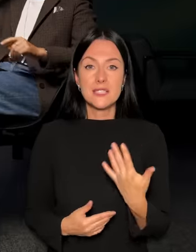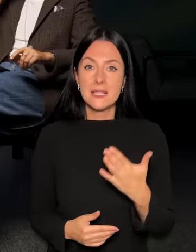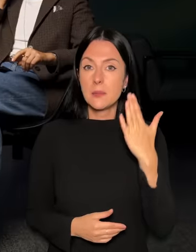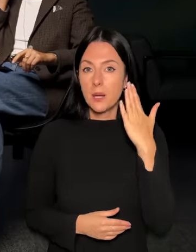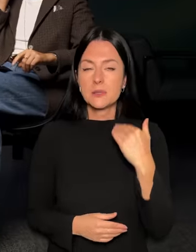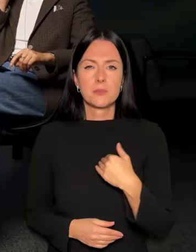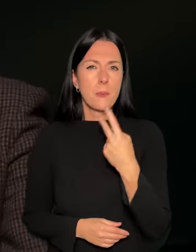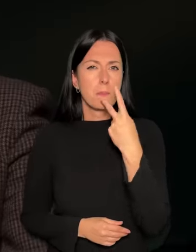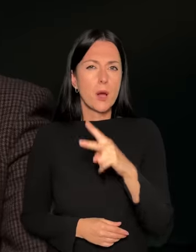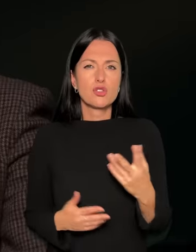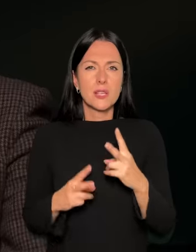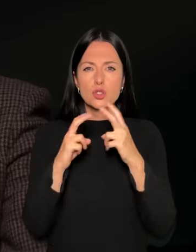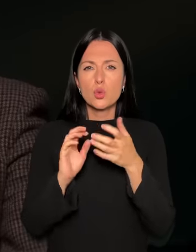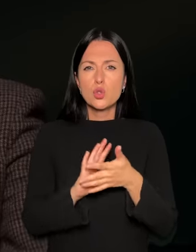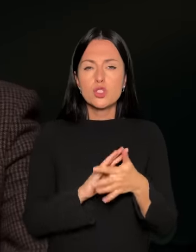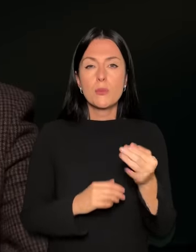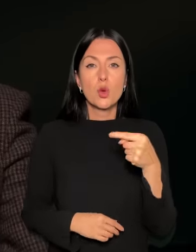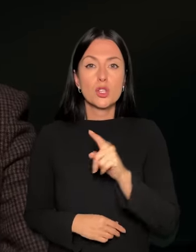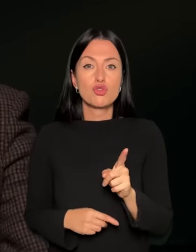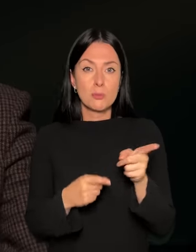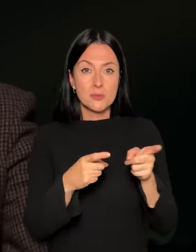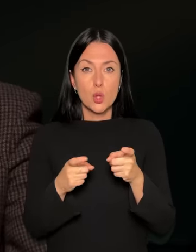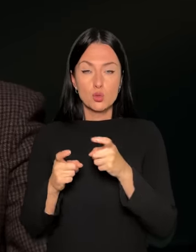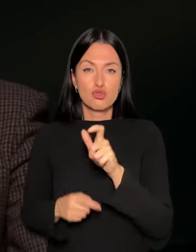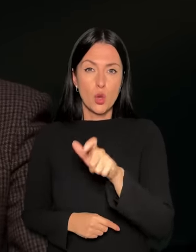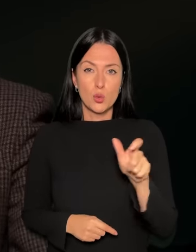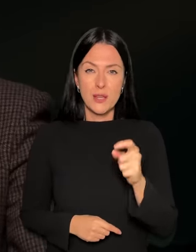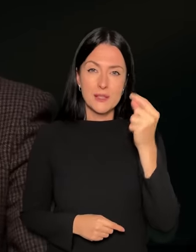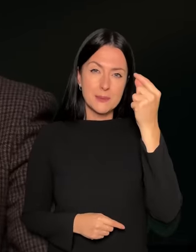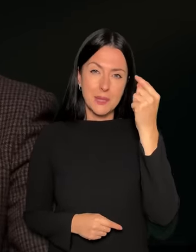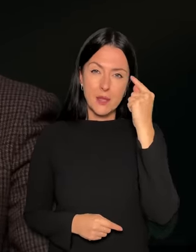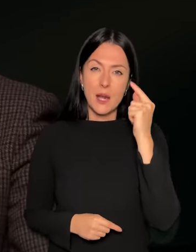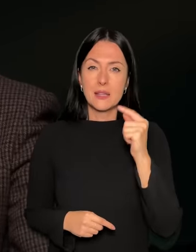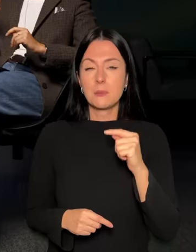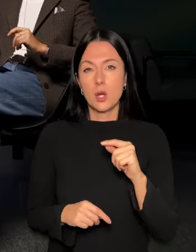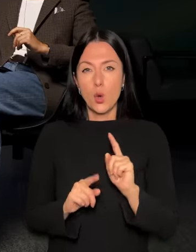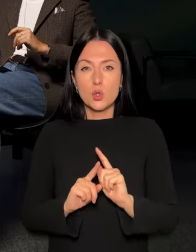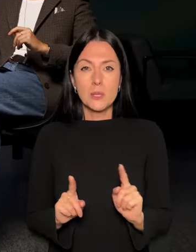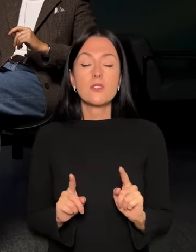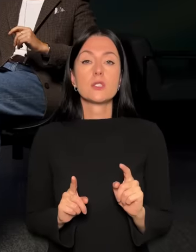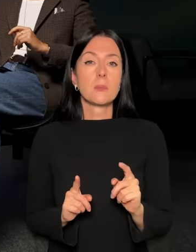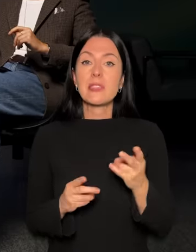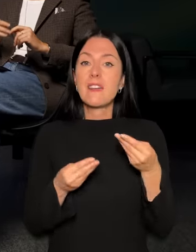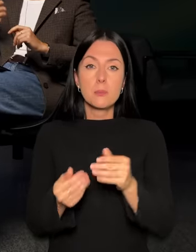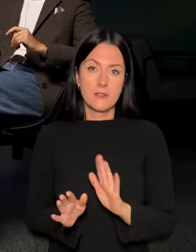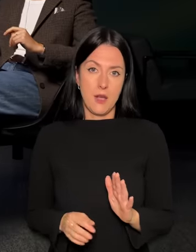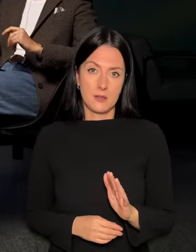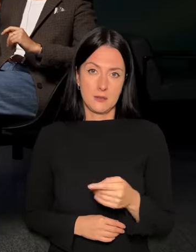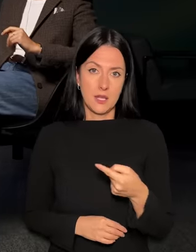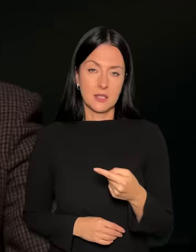I saw a study somewhere that suggested employing people with mental disabilities doesn't negatively affect the efficiency